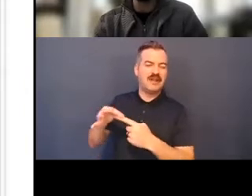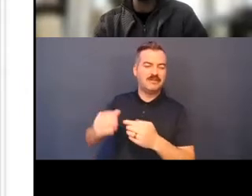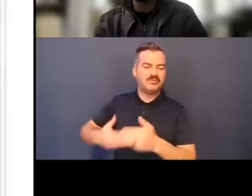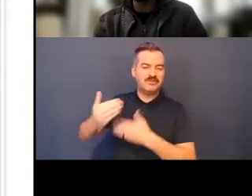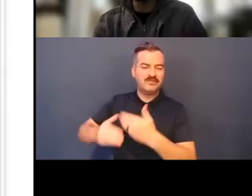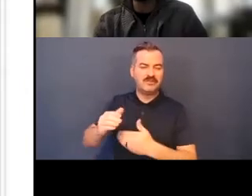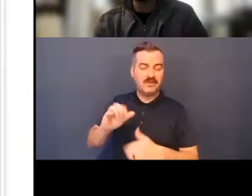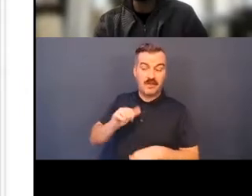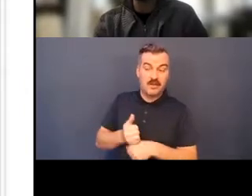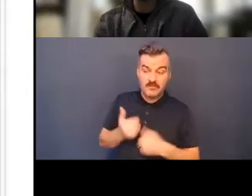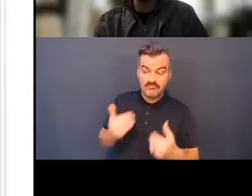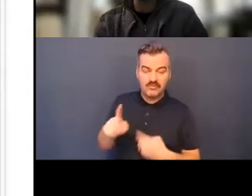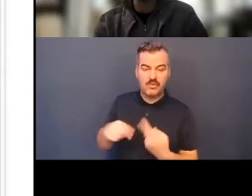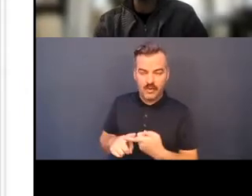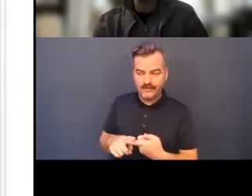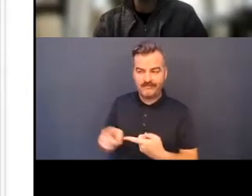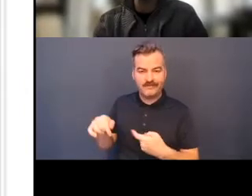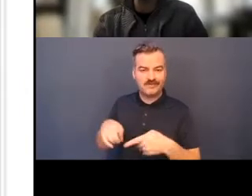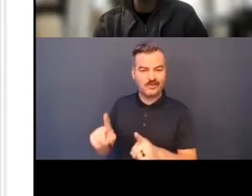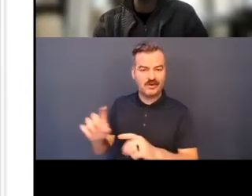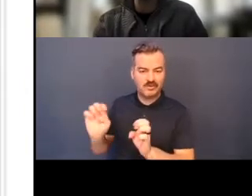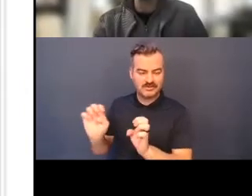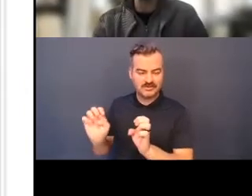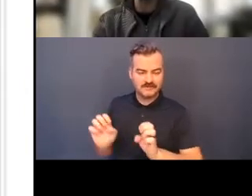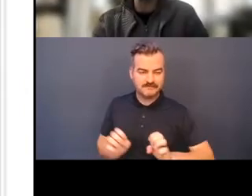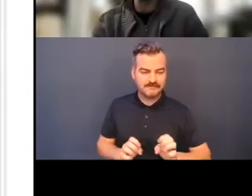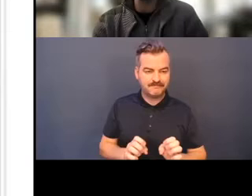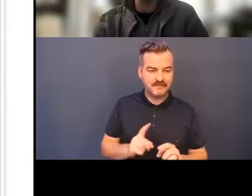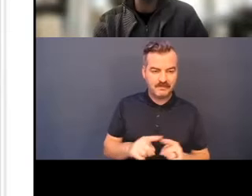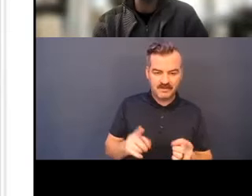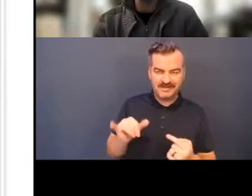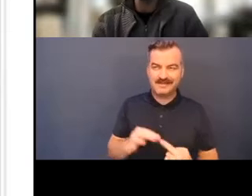bodies made legible during an emergency, but simply by virtue of the unique way in which